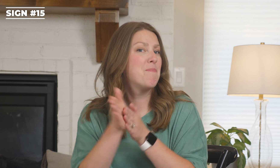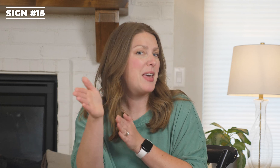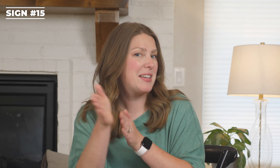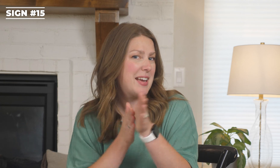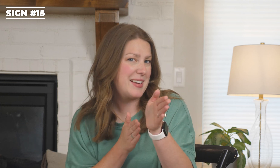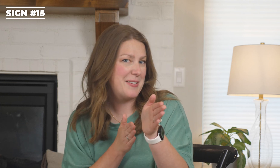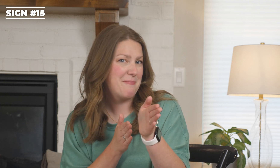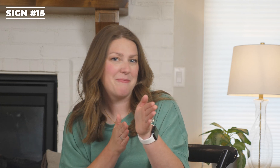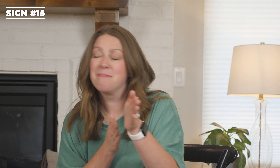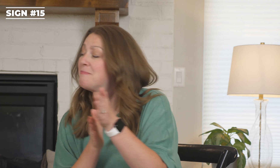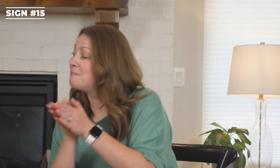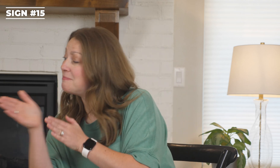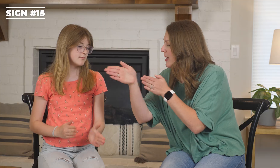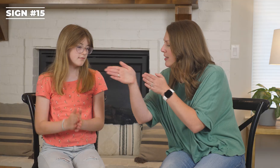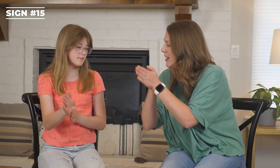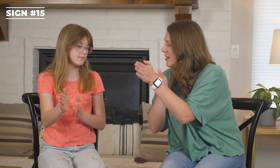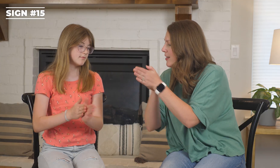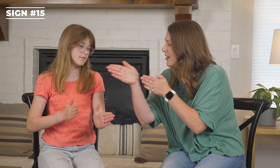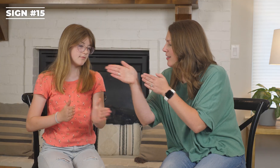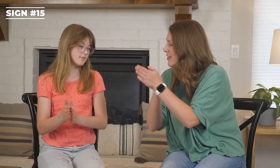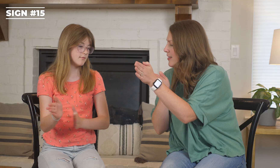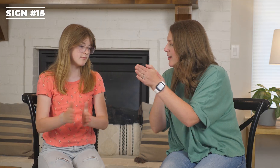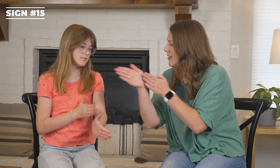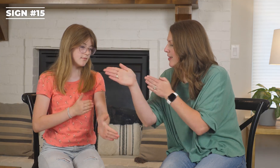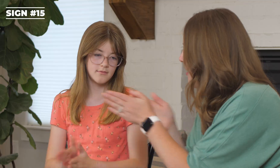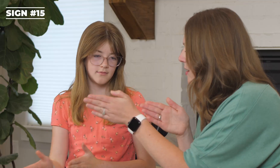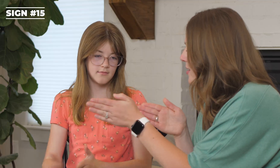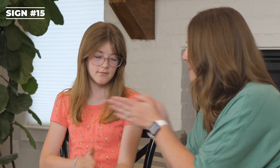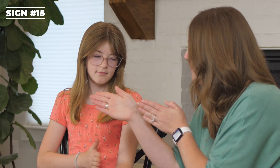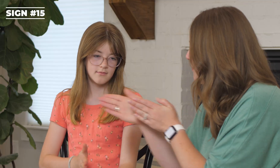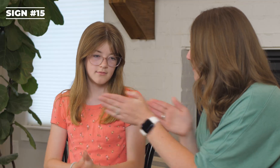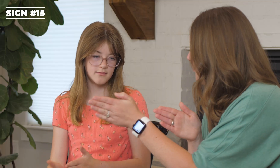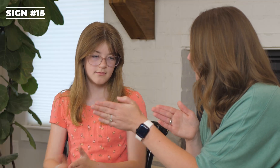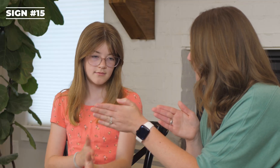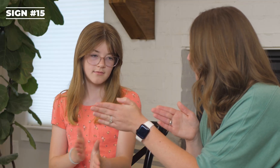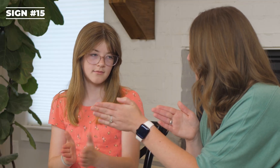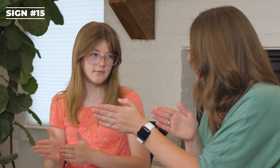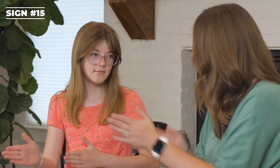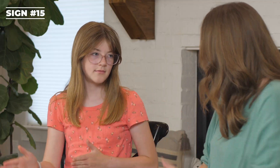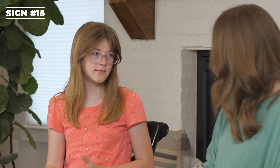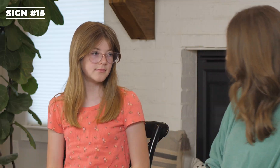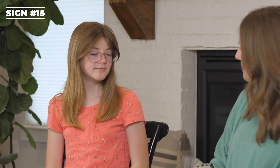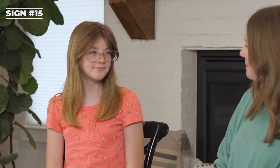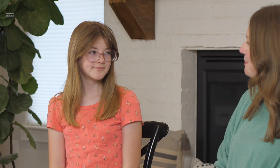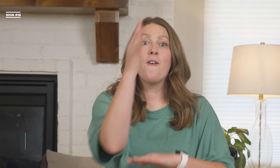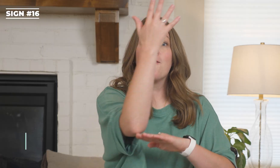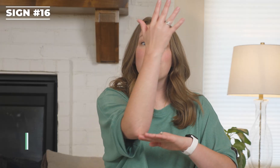Picnic. Awesome. Job.